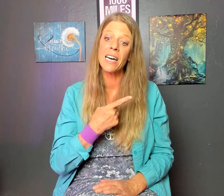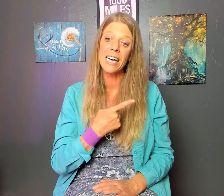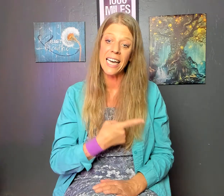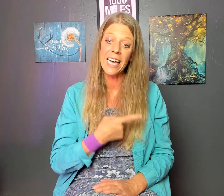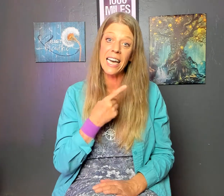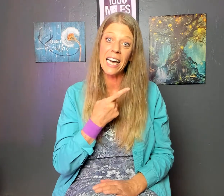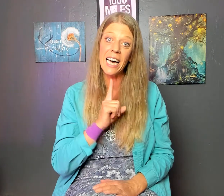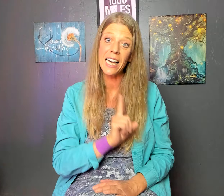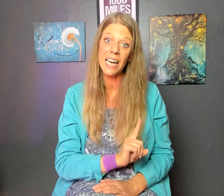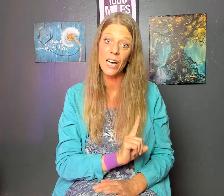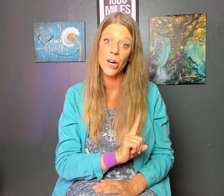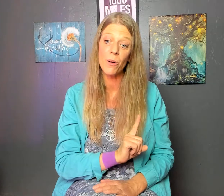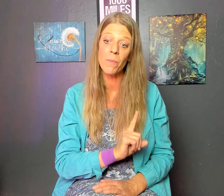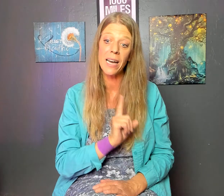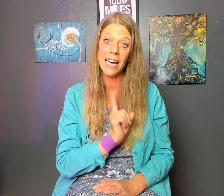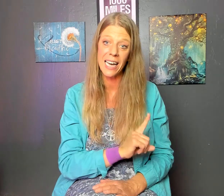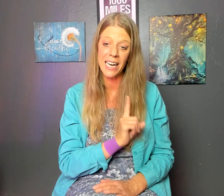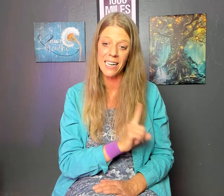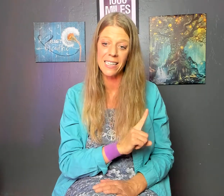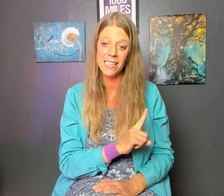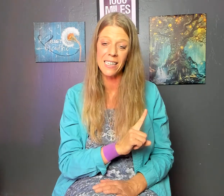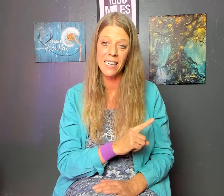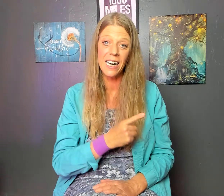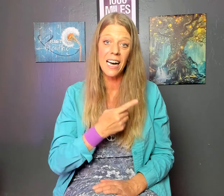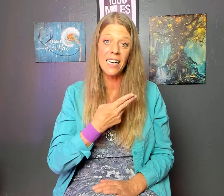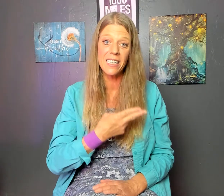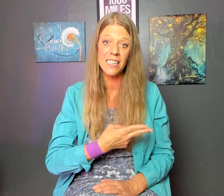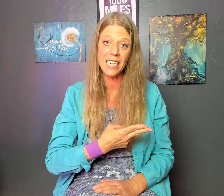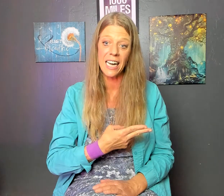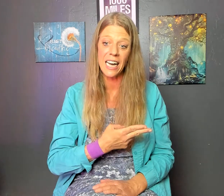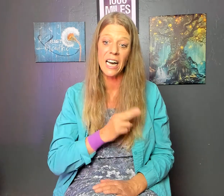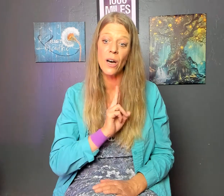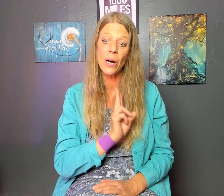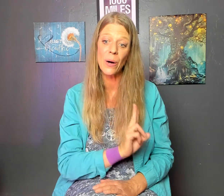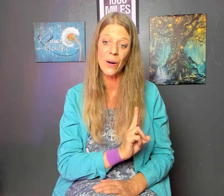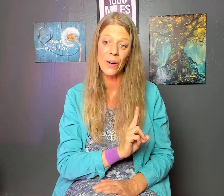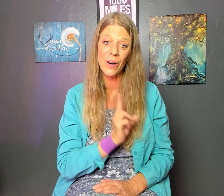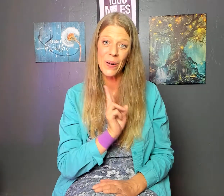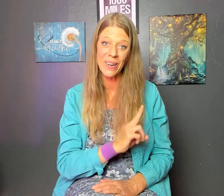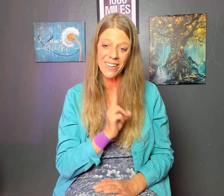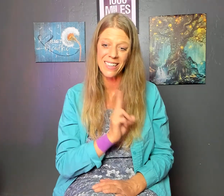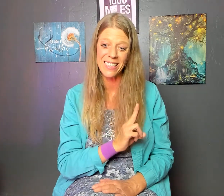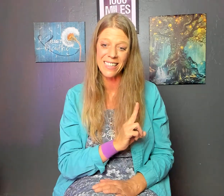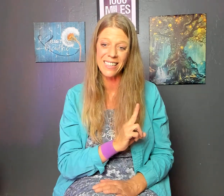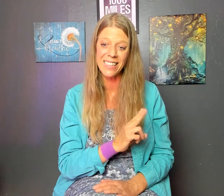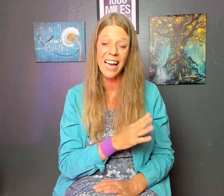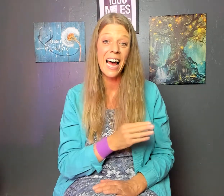HE, HIM, HIS, SHE, HER, HERS.